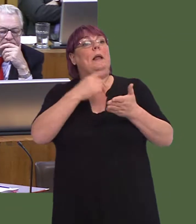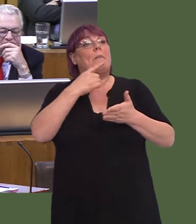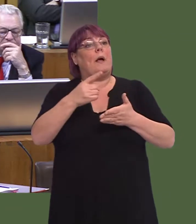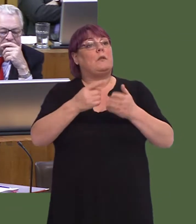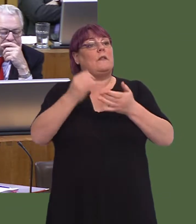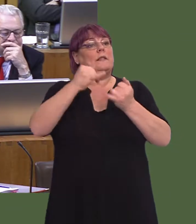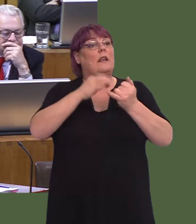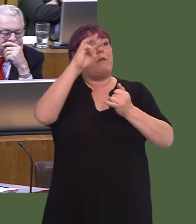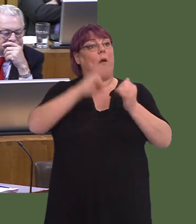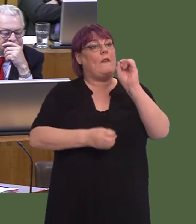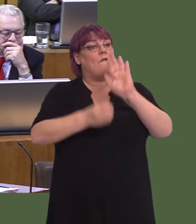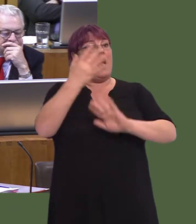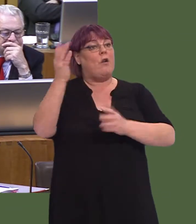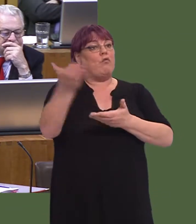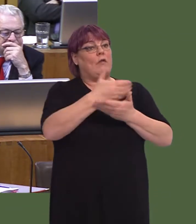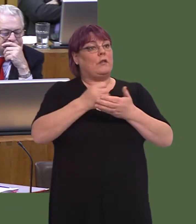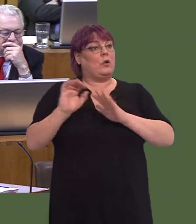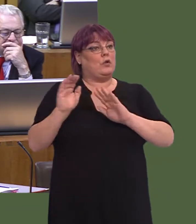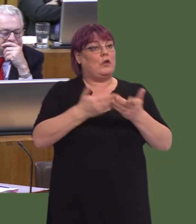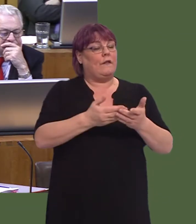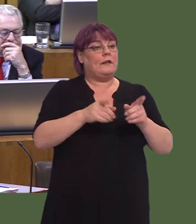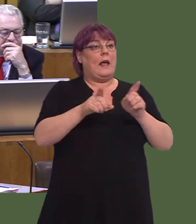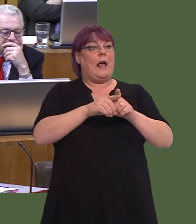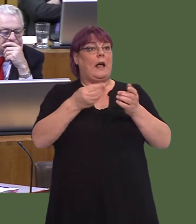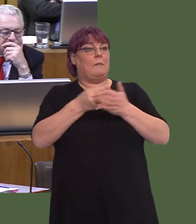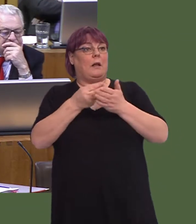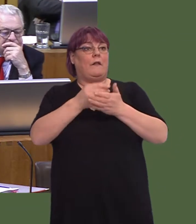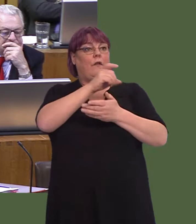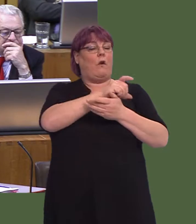Service; and £108,000 to Swansea council social services to work with young people